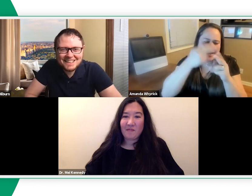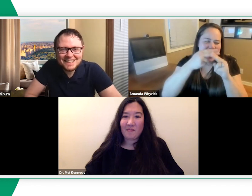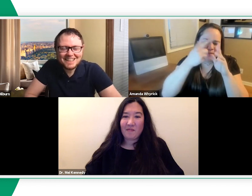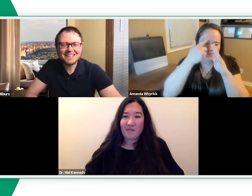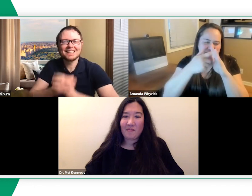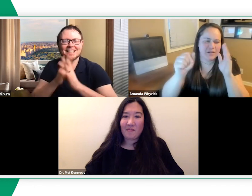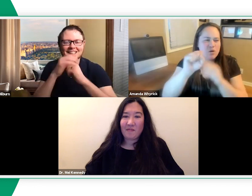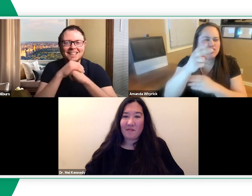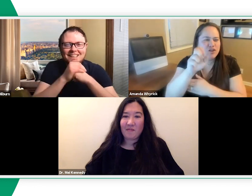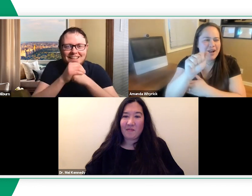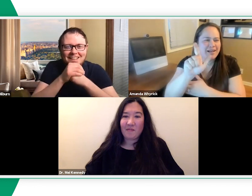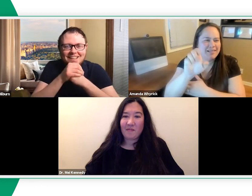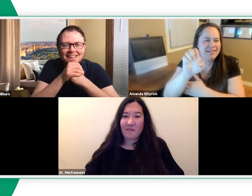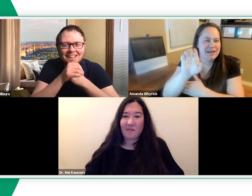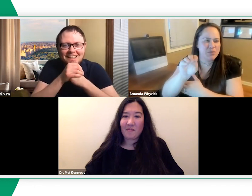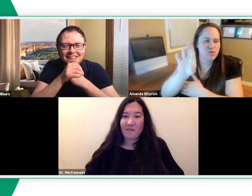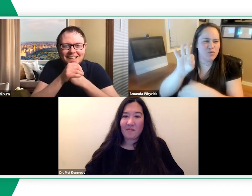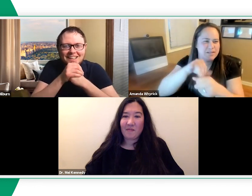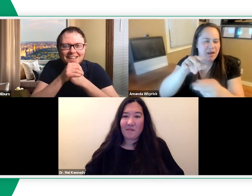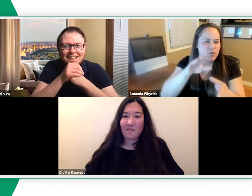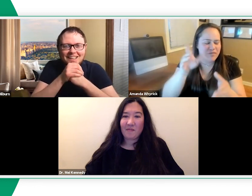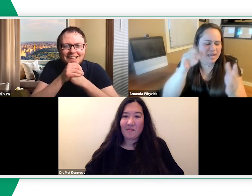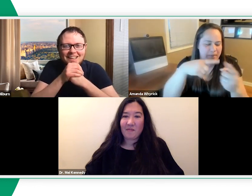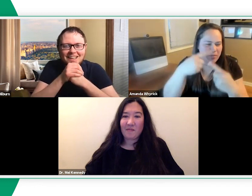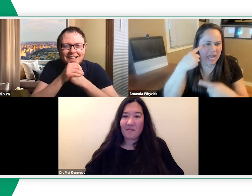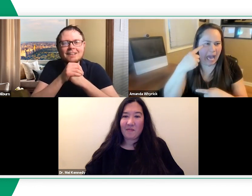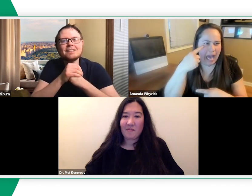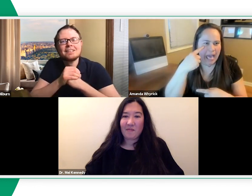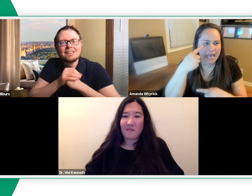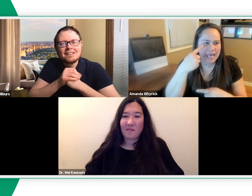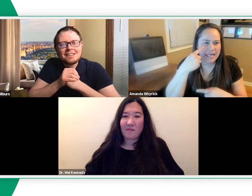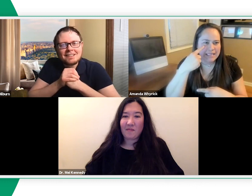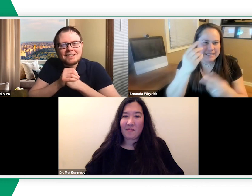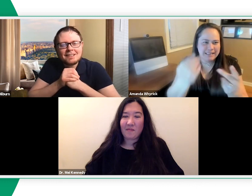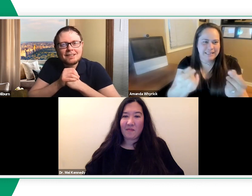There was one other movie, the name . . . Shia LaBeouf was in that movie, about the eye.